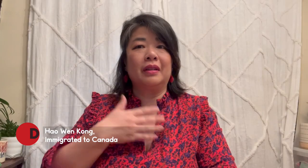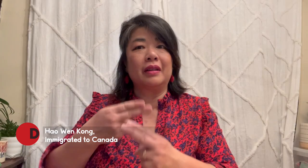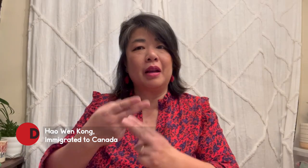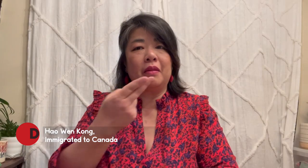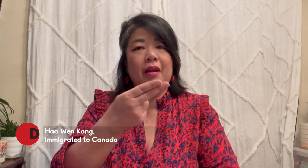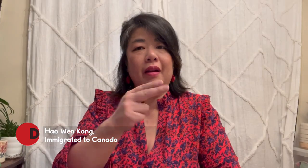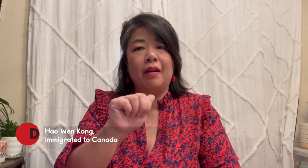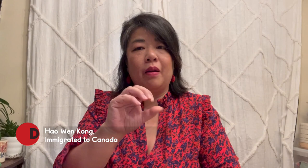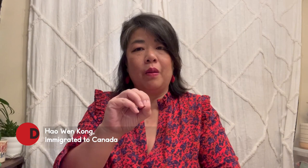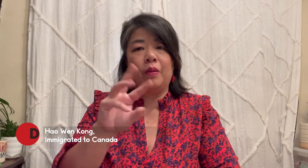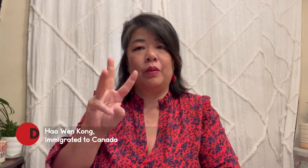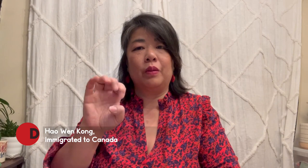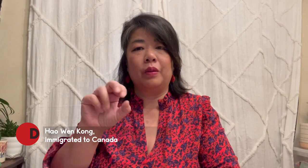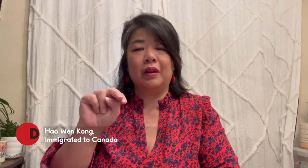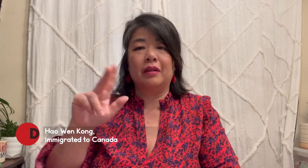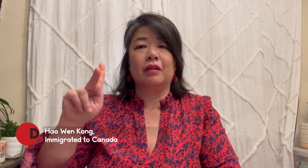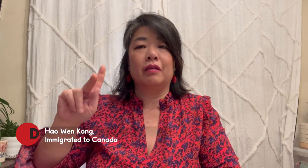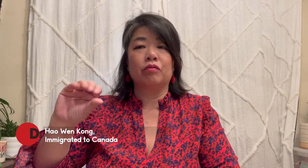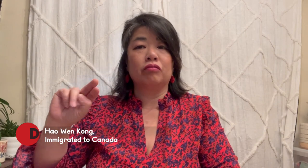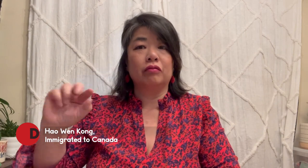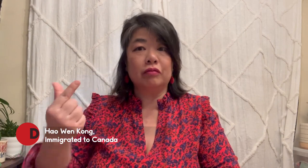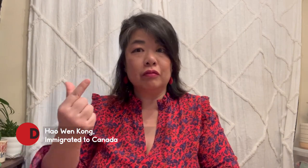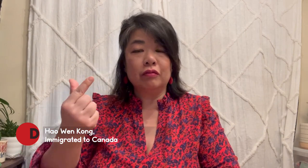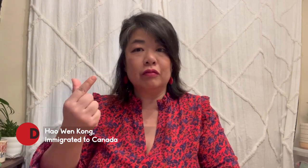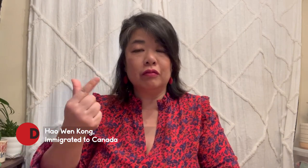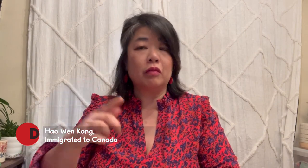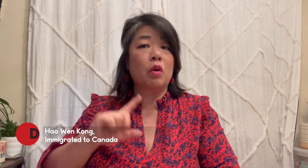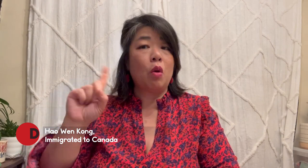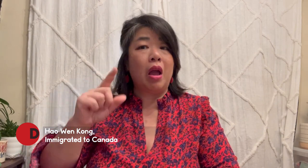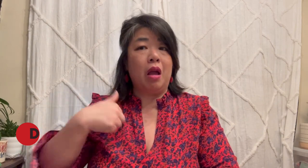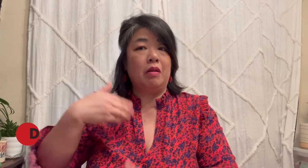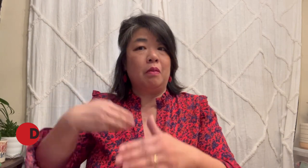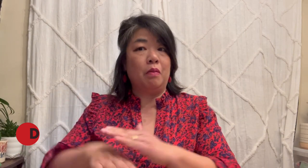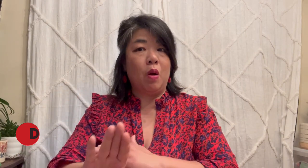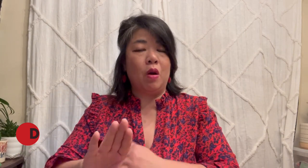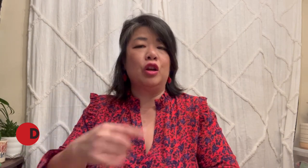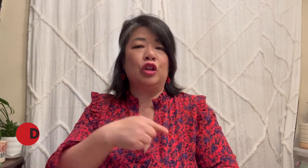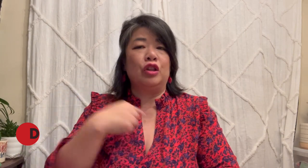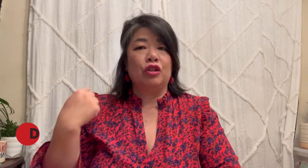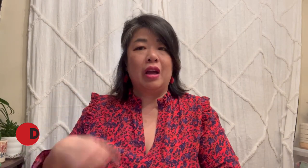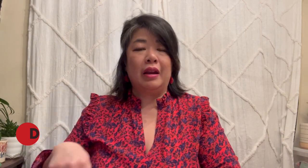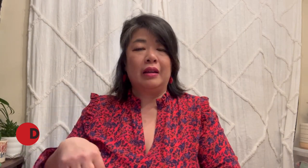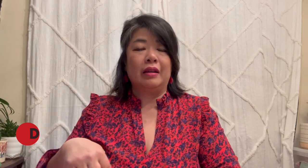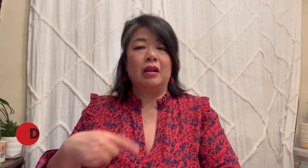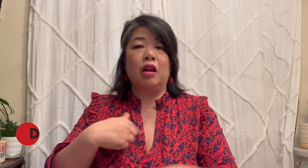My name is Hao Wen Kong and I was born in China.